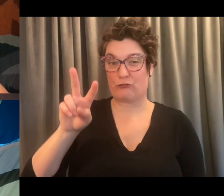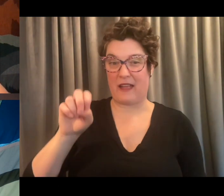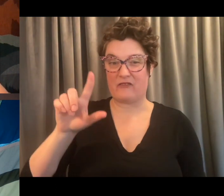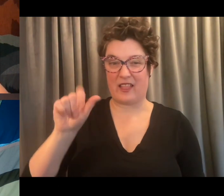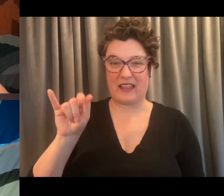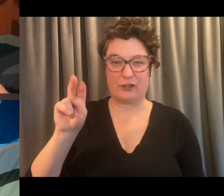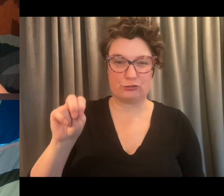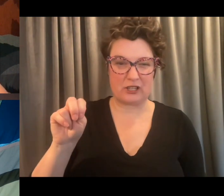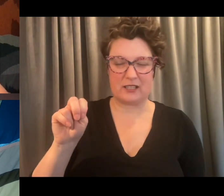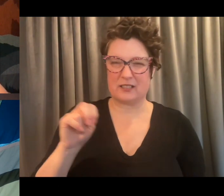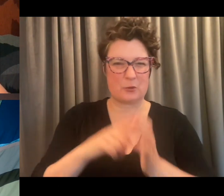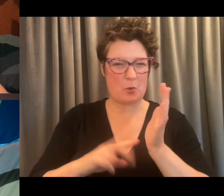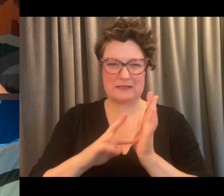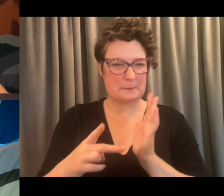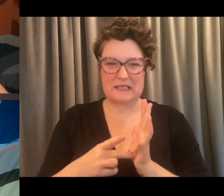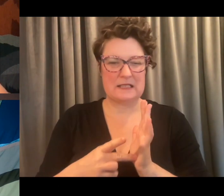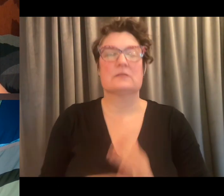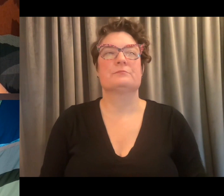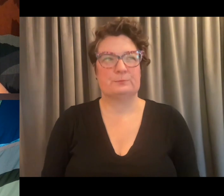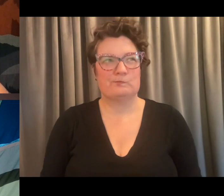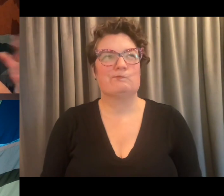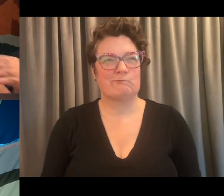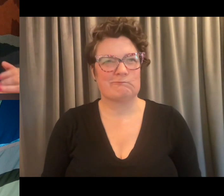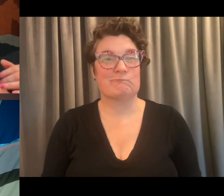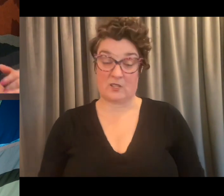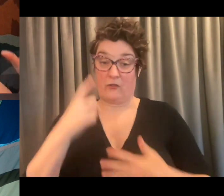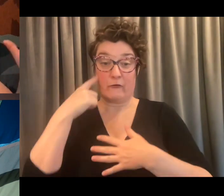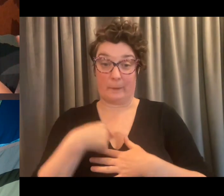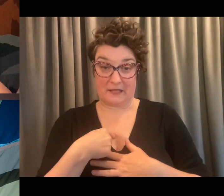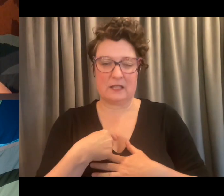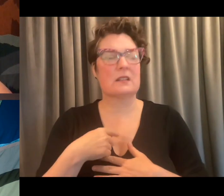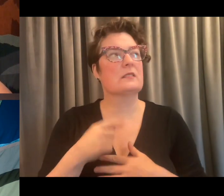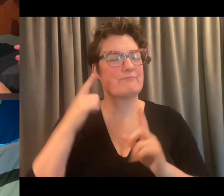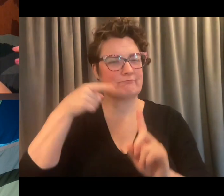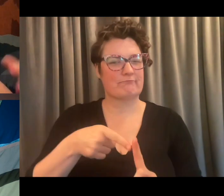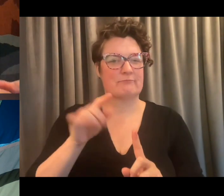I think that it, for me, it comes down to being like, there is so